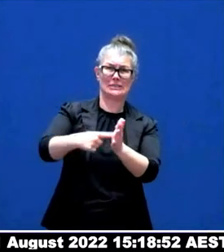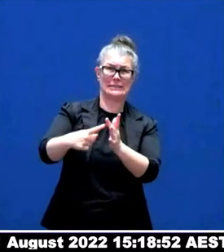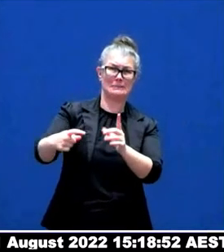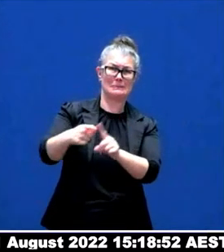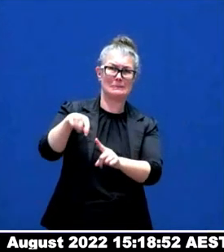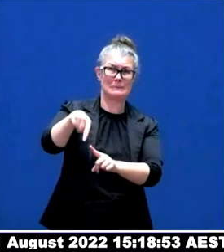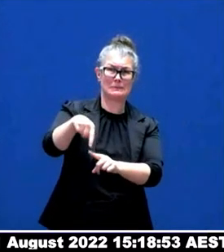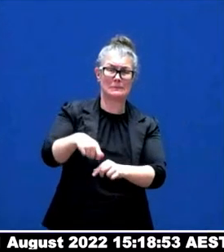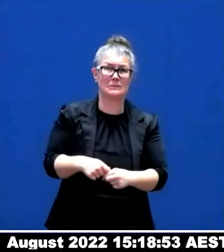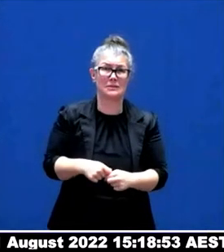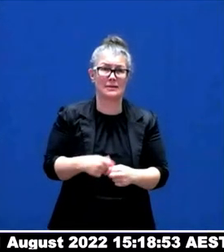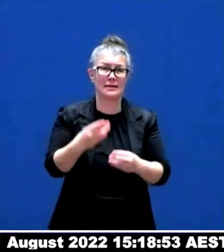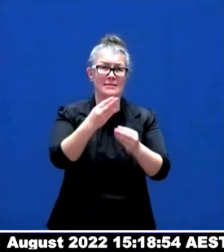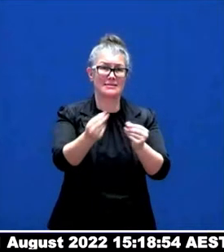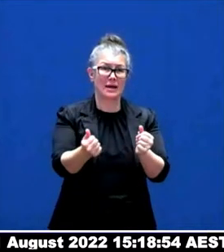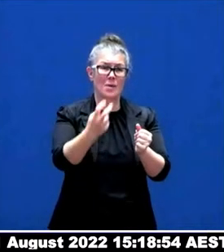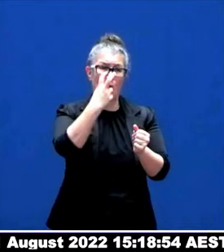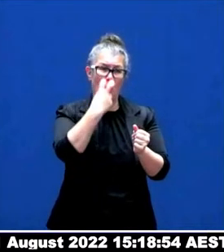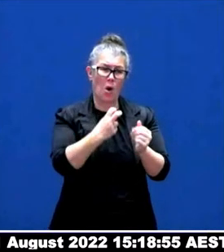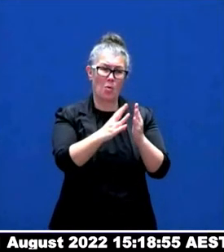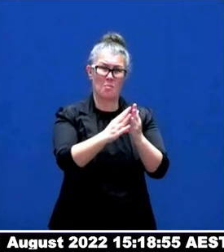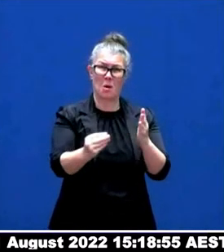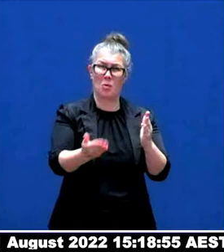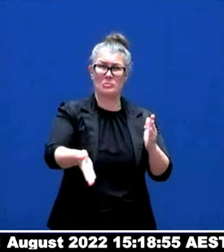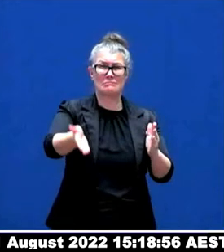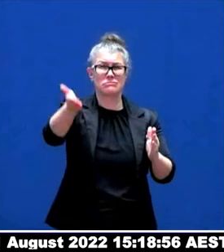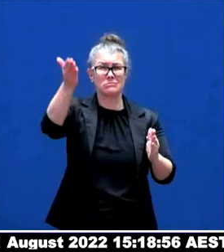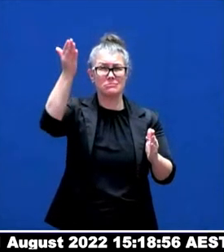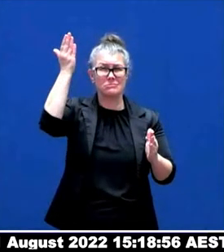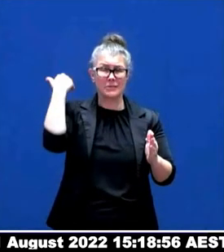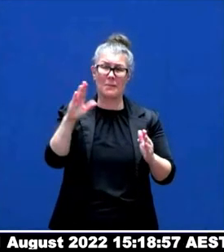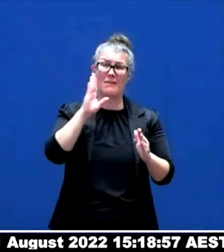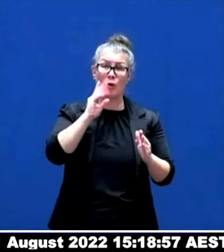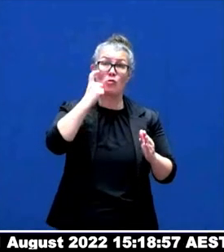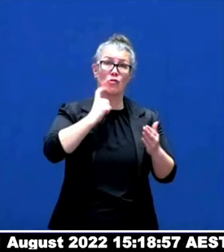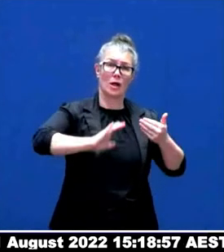legacy models that have been left over in earlier attempts to close large residential